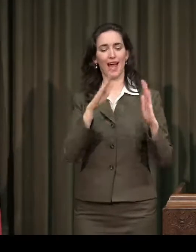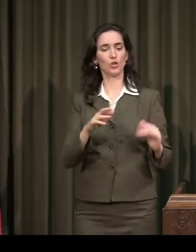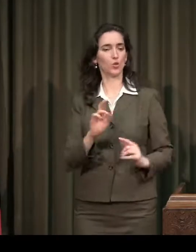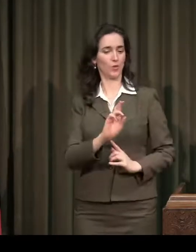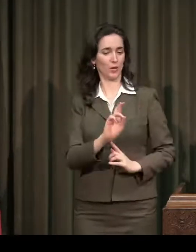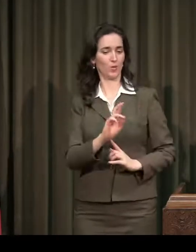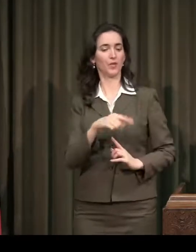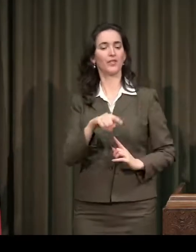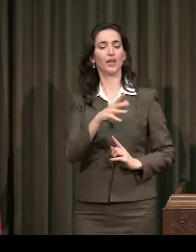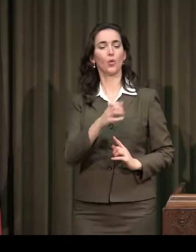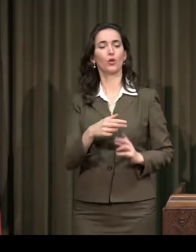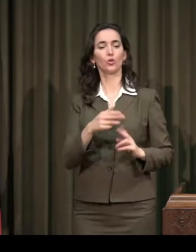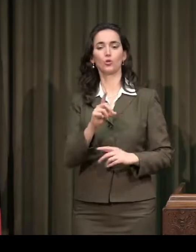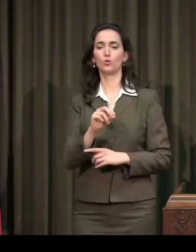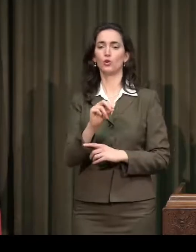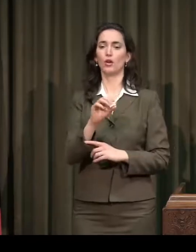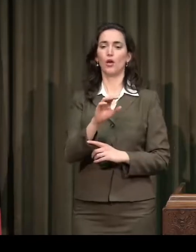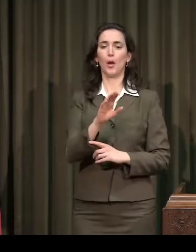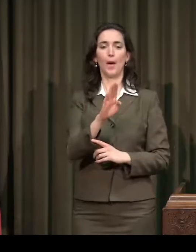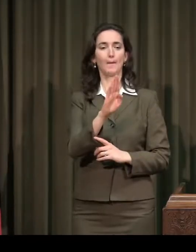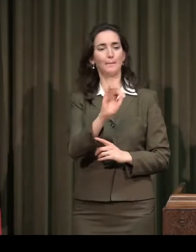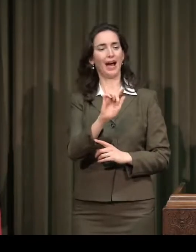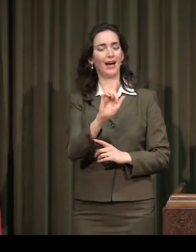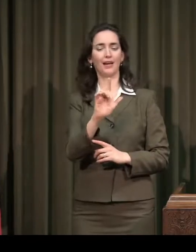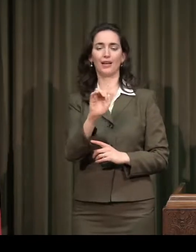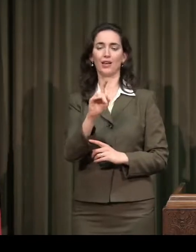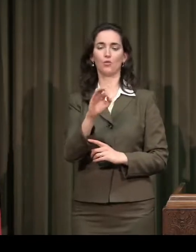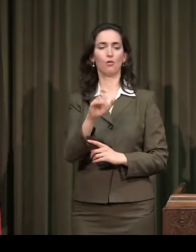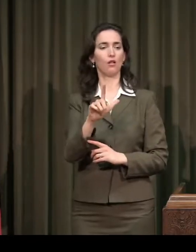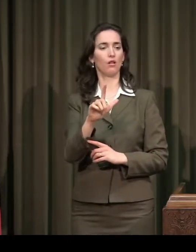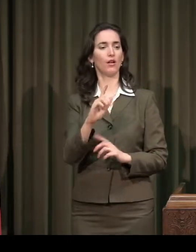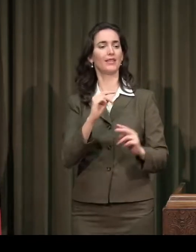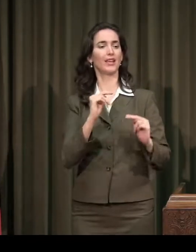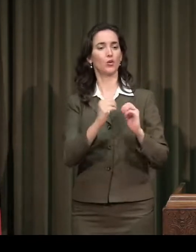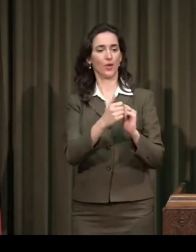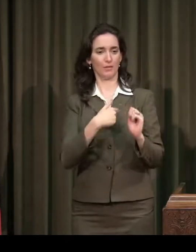bilateral negotiation with me that left out Democrats in the house but also left out